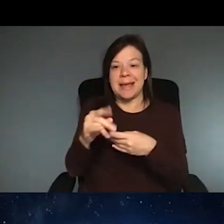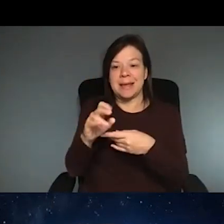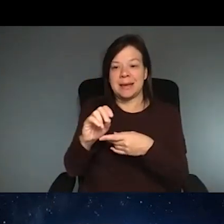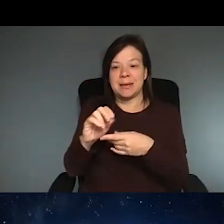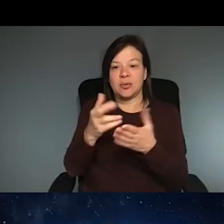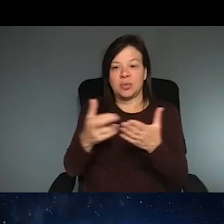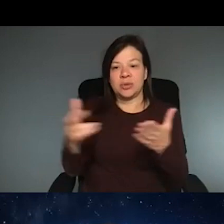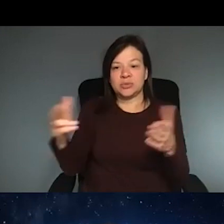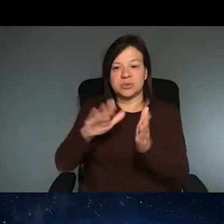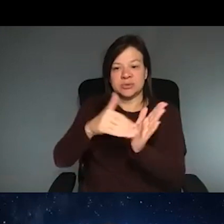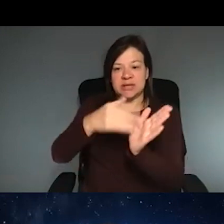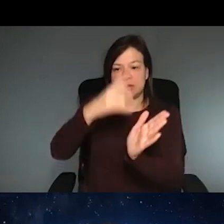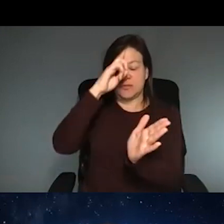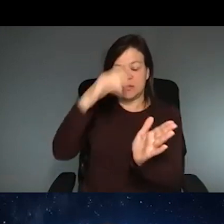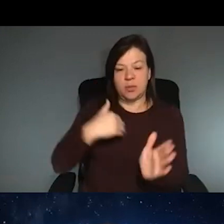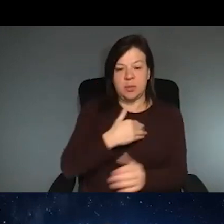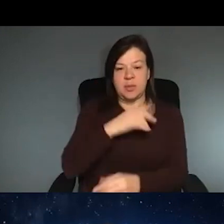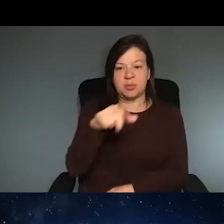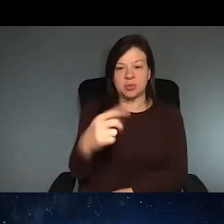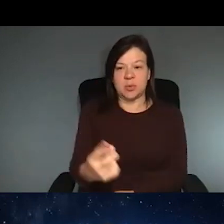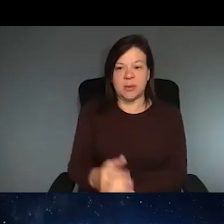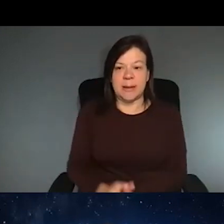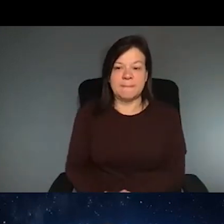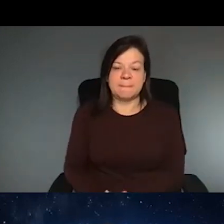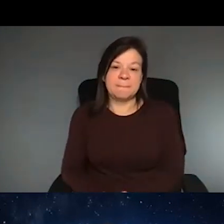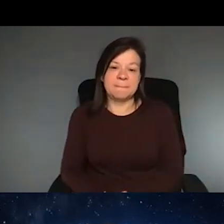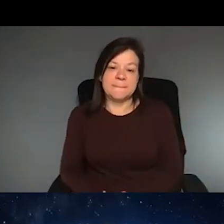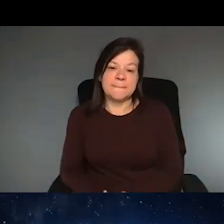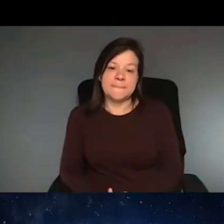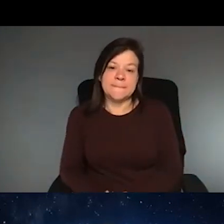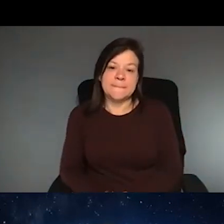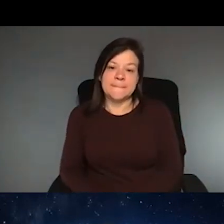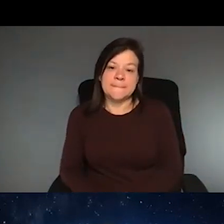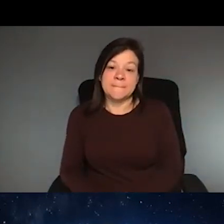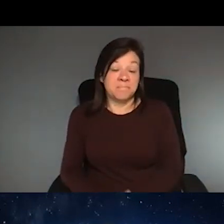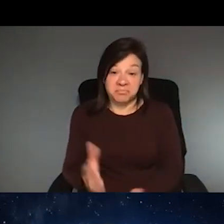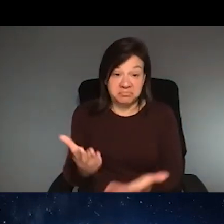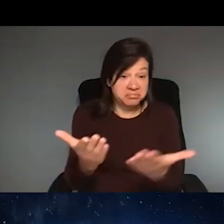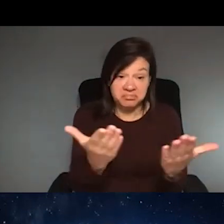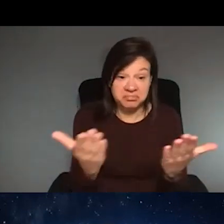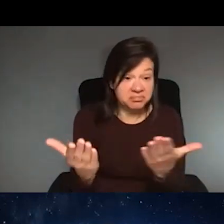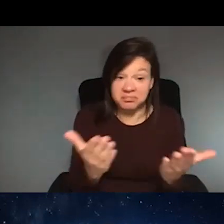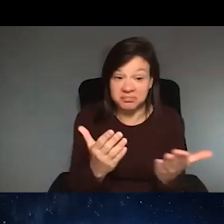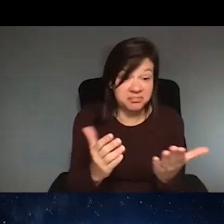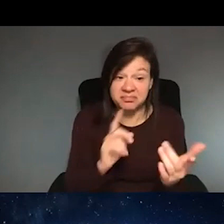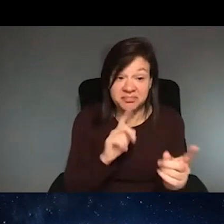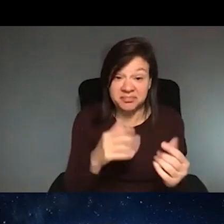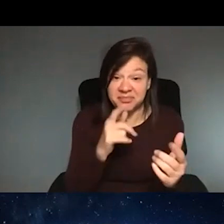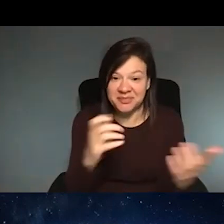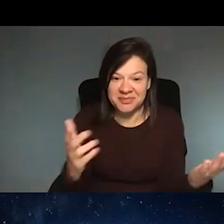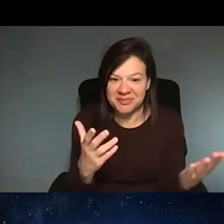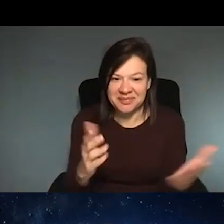RESOURCE CENTER FOR MEMBERS ONLY? DOES ANYONE WANT TO TAKE THAT? GO FOR IT? OKAY.